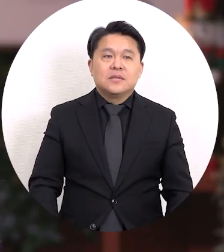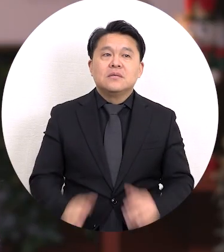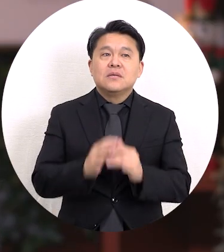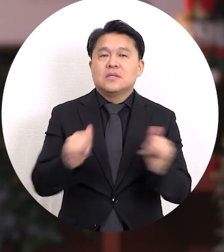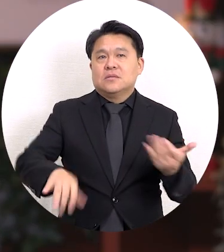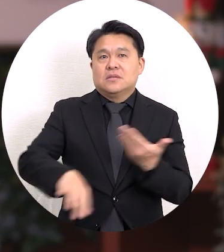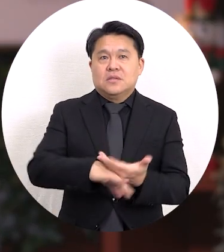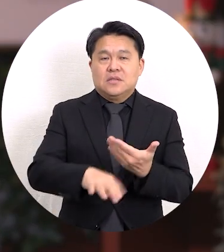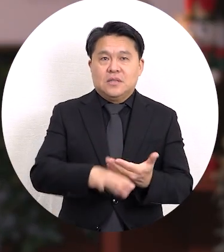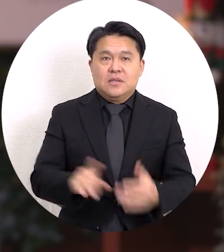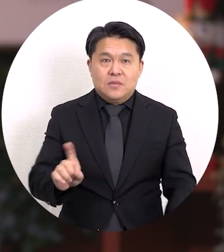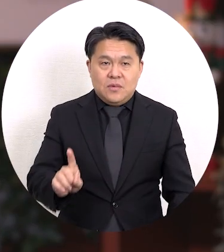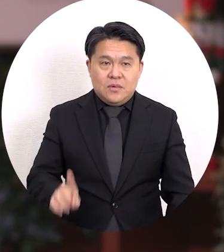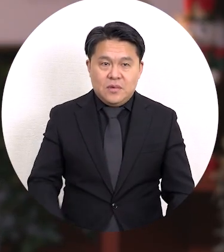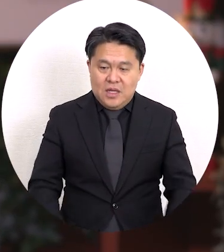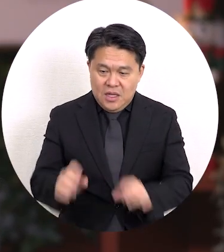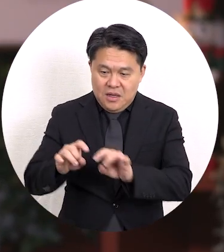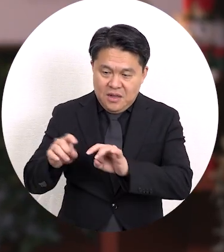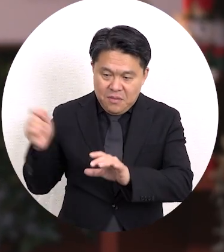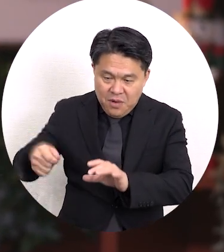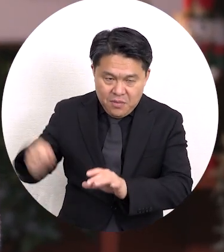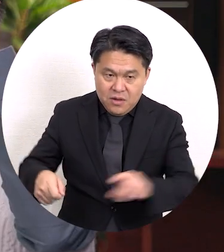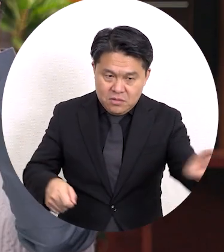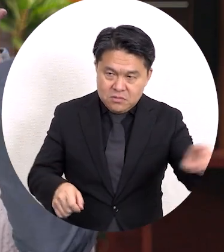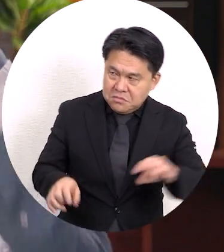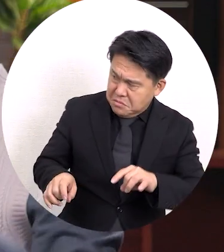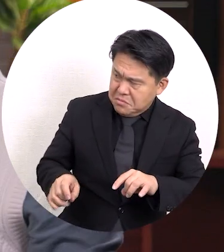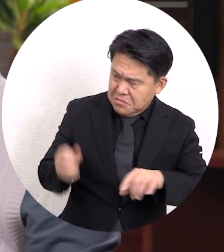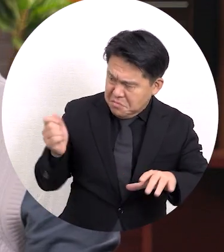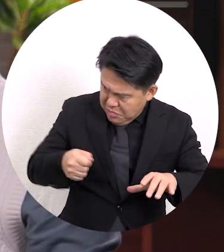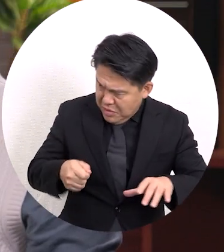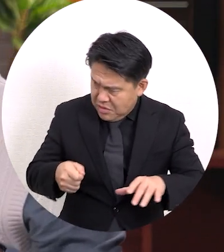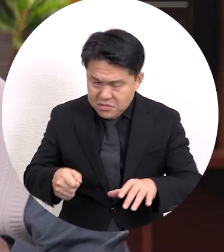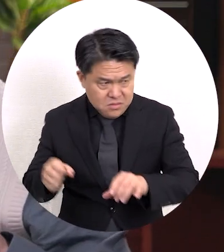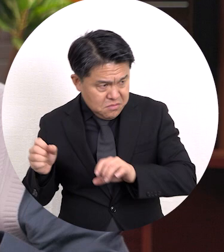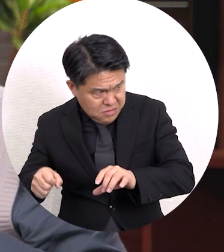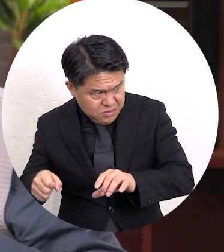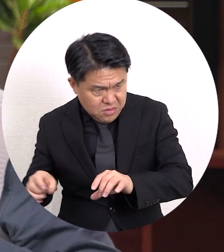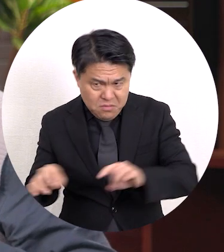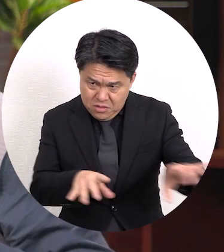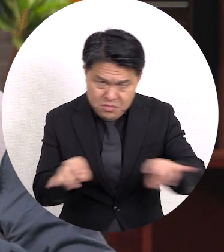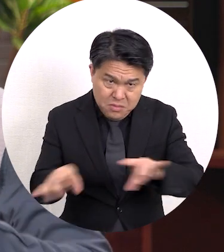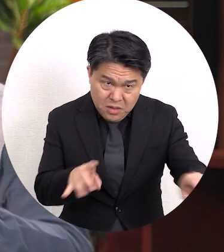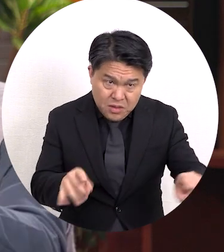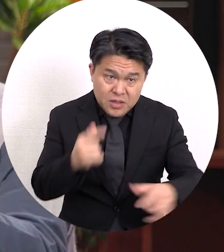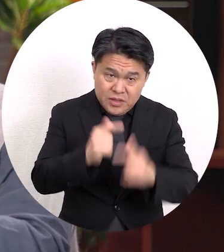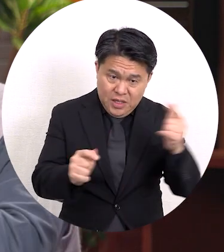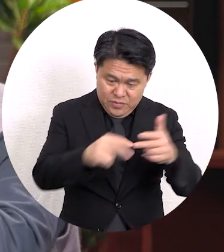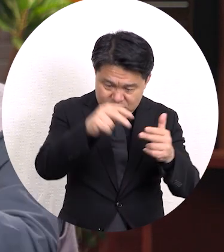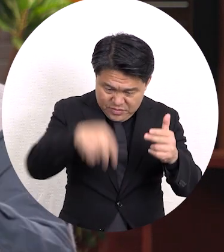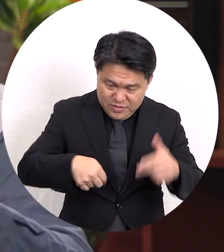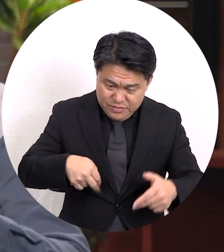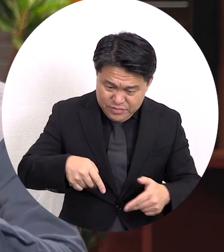humans realized the potential of sound, and as we evolved, we descended from trees, walked across plains, and spread globally.